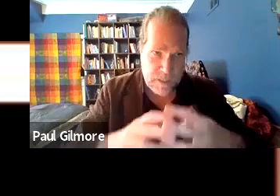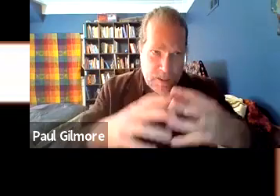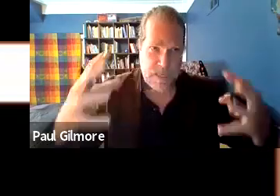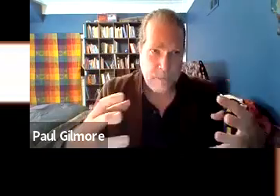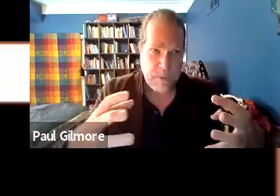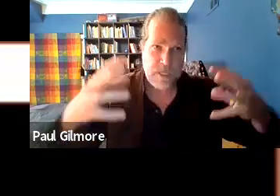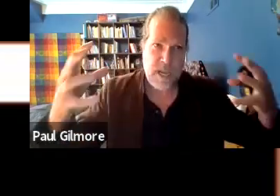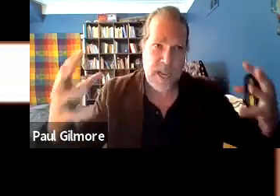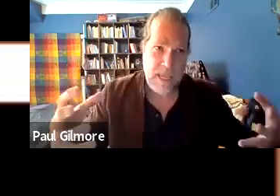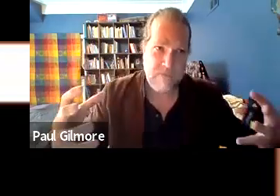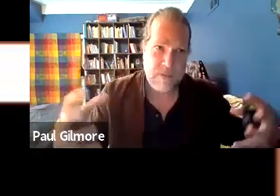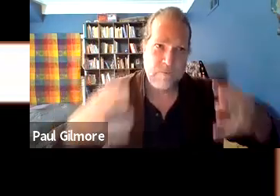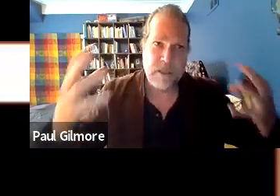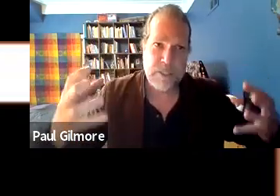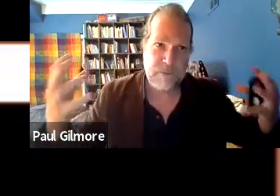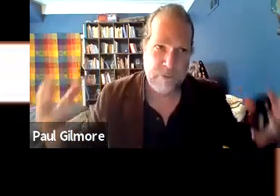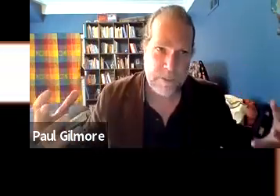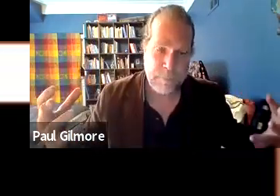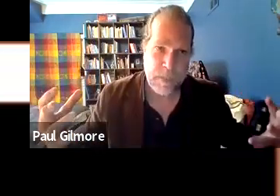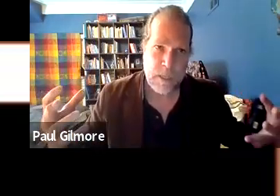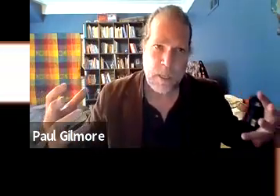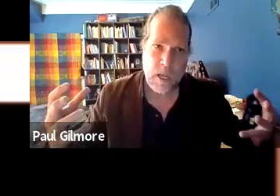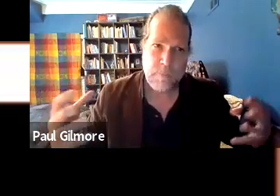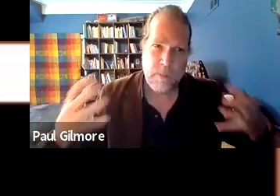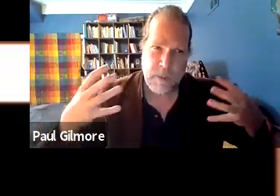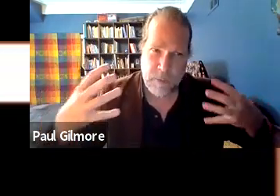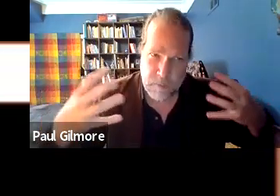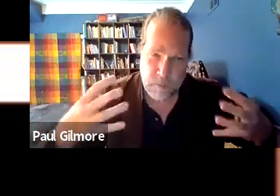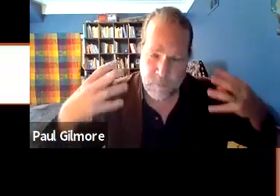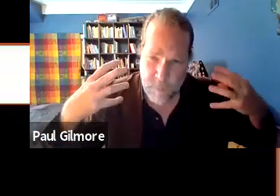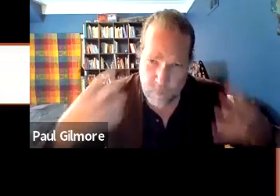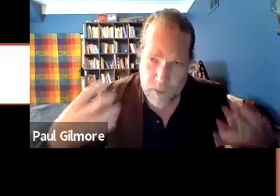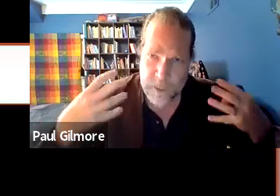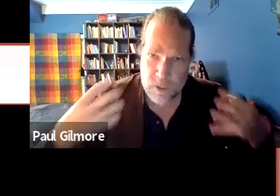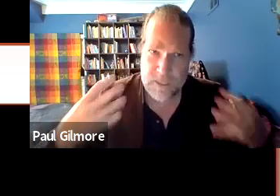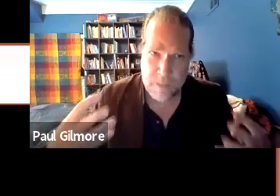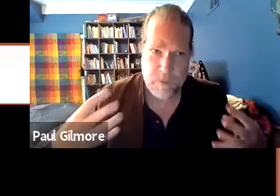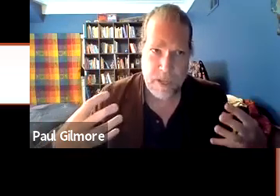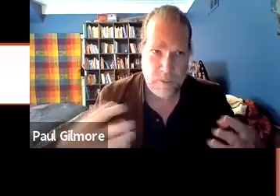as being established as a haven of religious freedom. But we we really should temper that